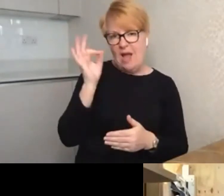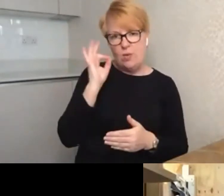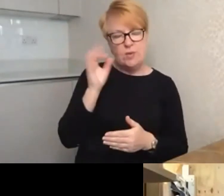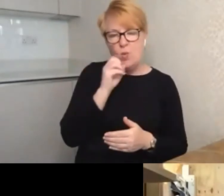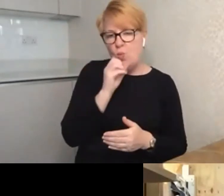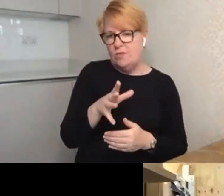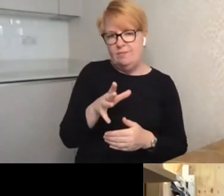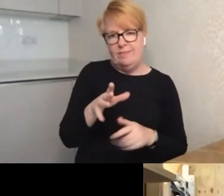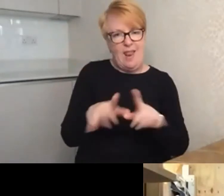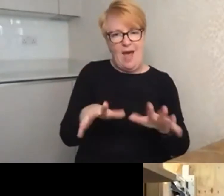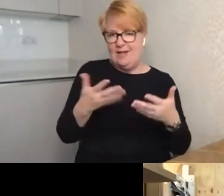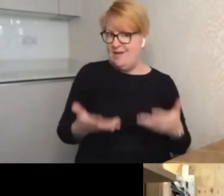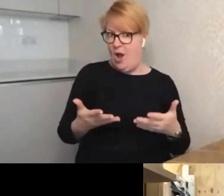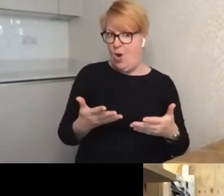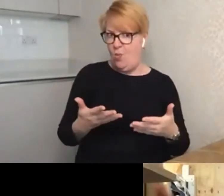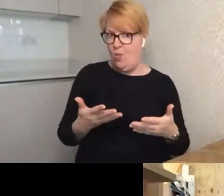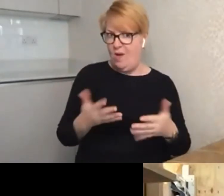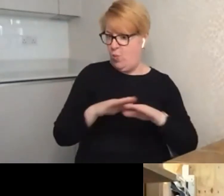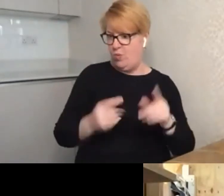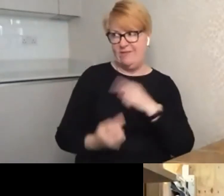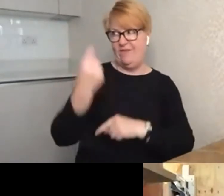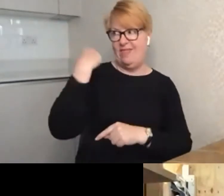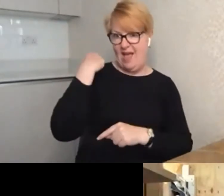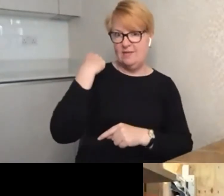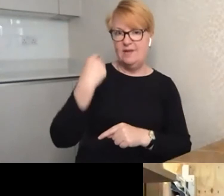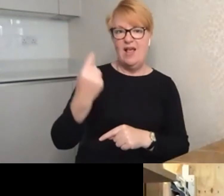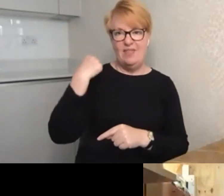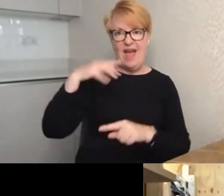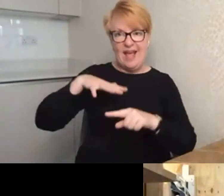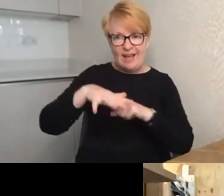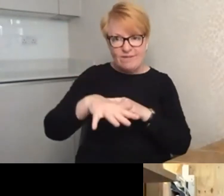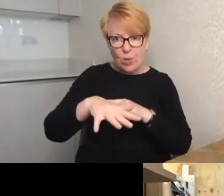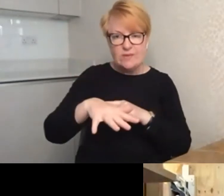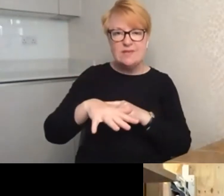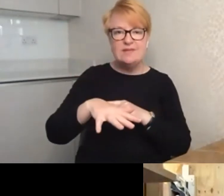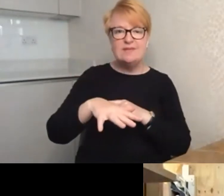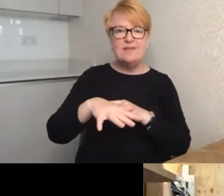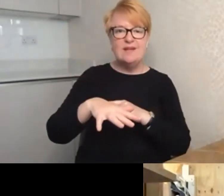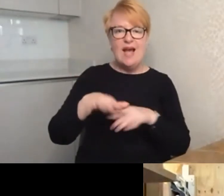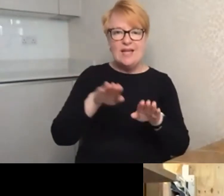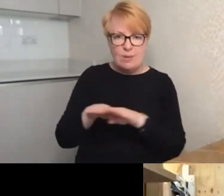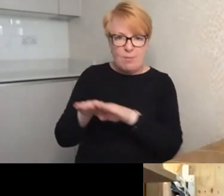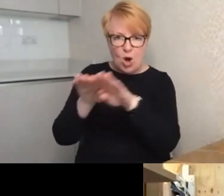like you can even argue the influence ideas around the liberalism and democratisation of culture and creativity and all these things.